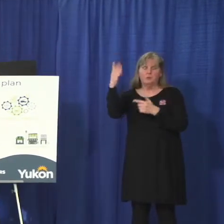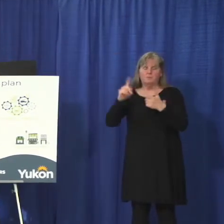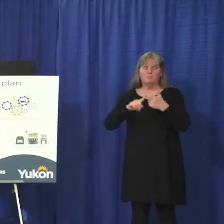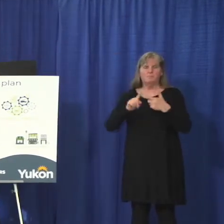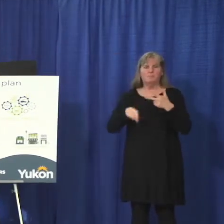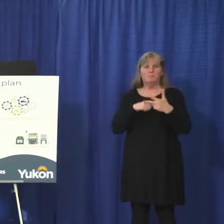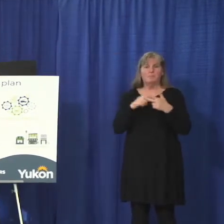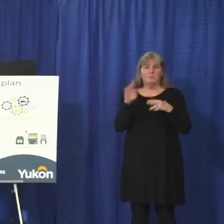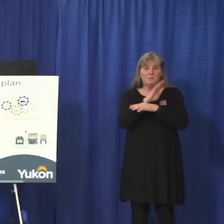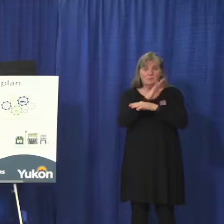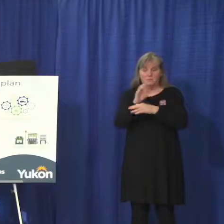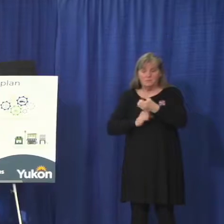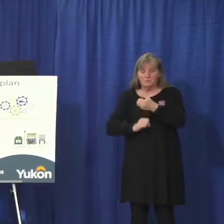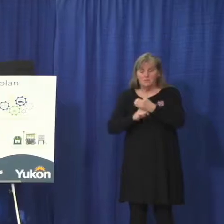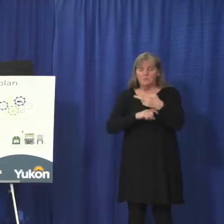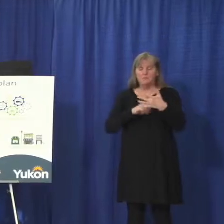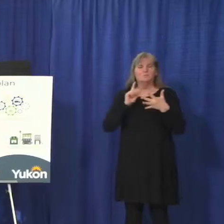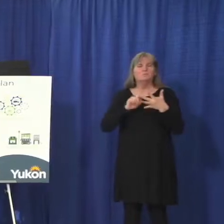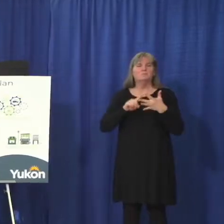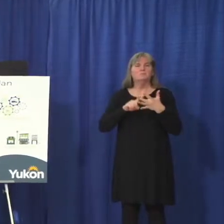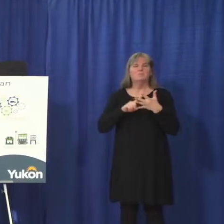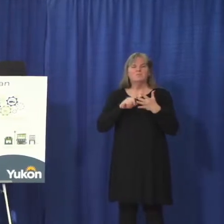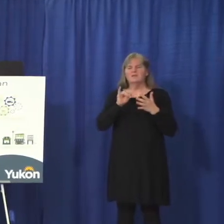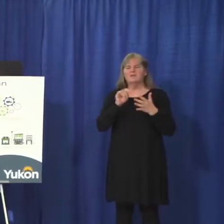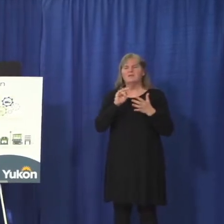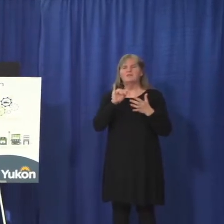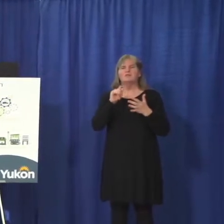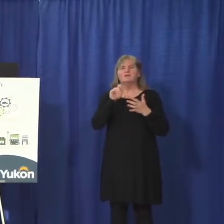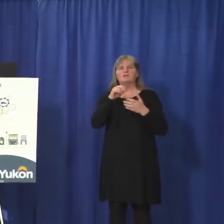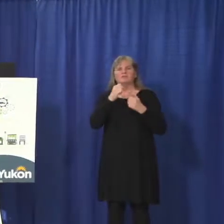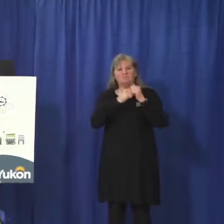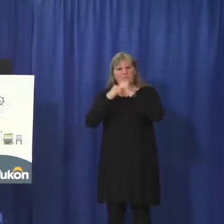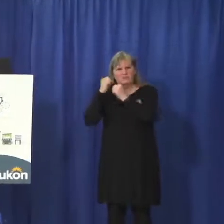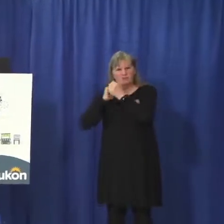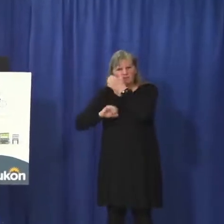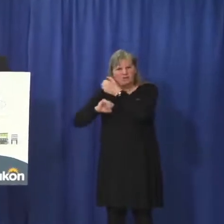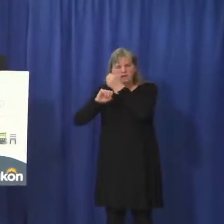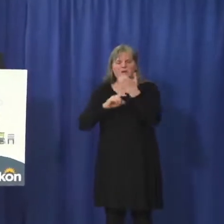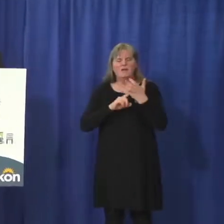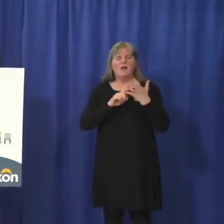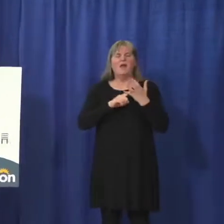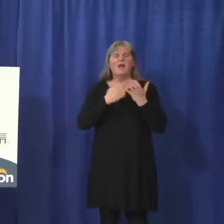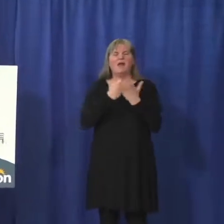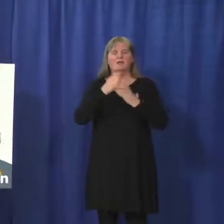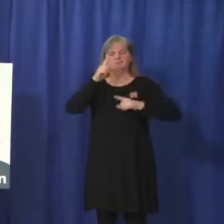infrastructure development, and economic diversification. We recognize that we must meet a